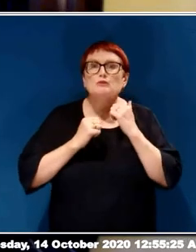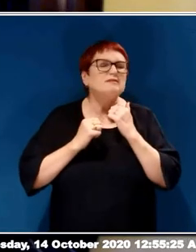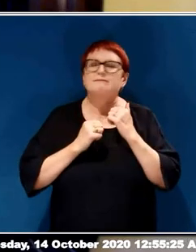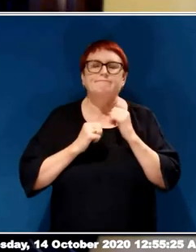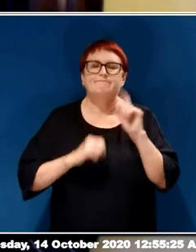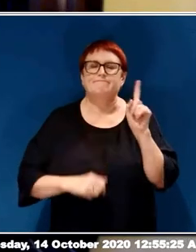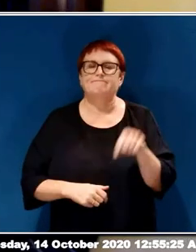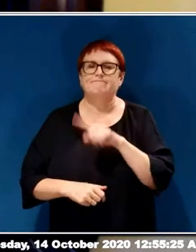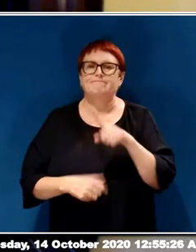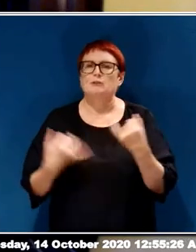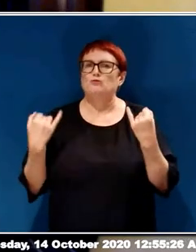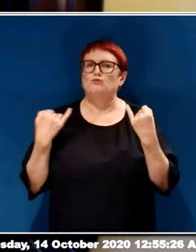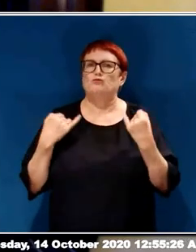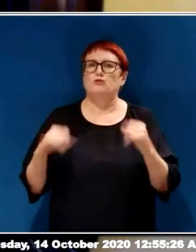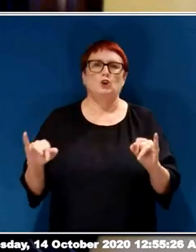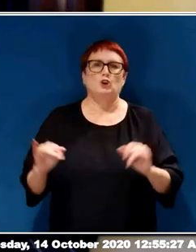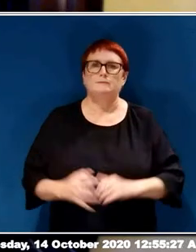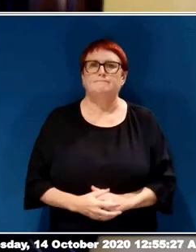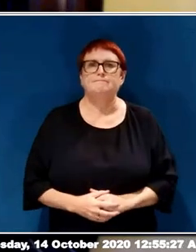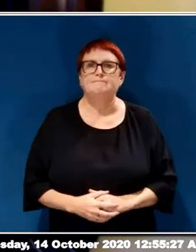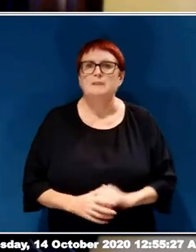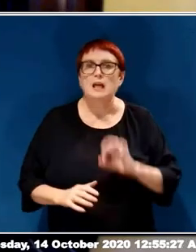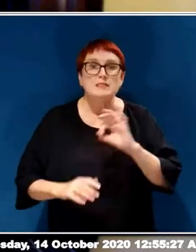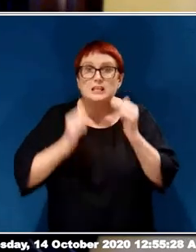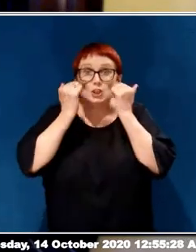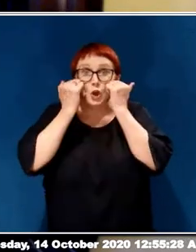There are no special strategies for special particular disabilities.